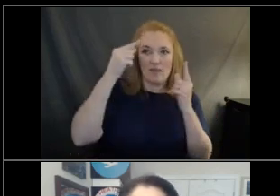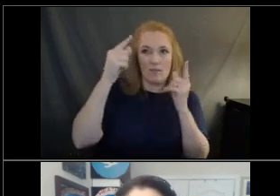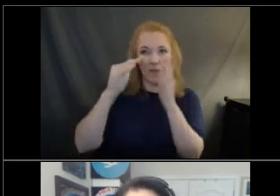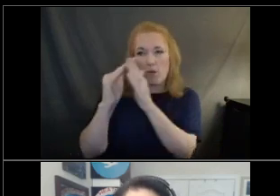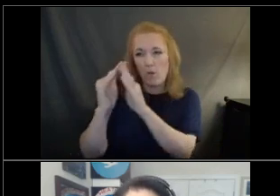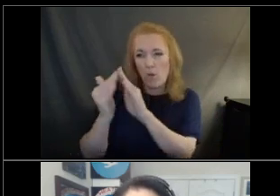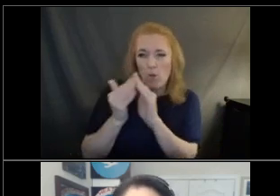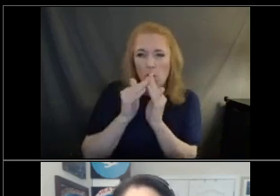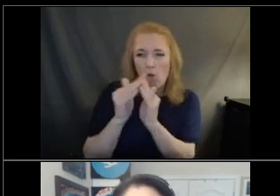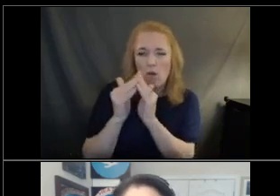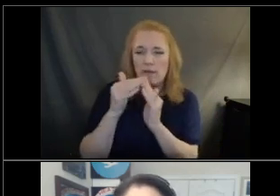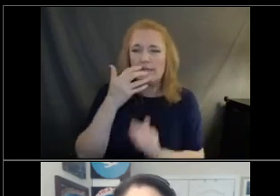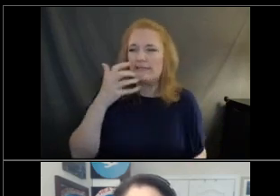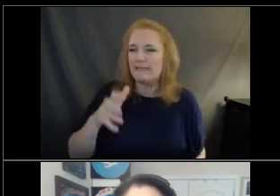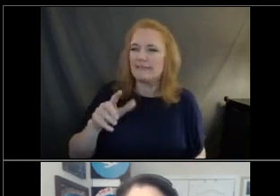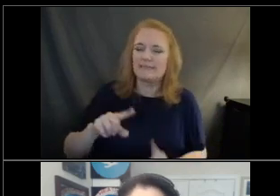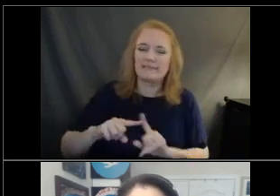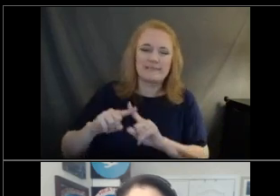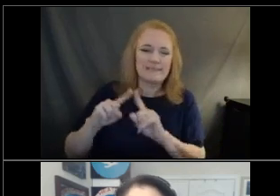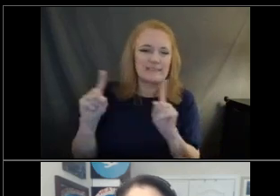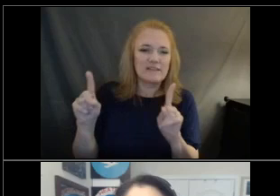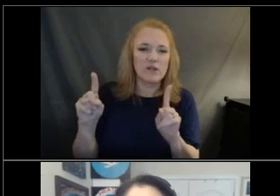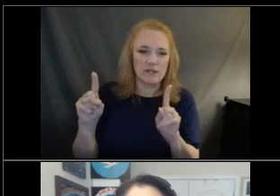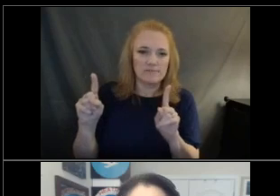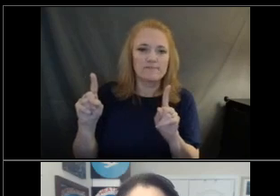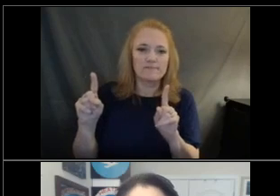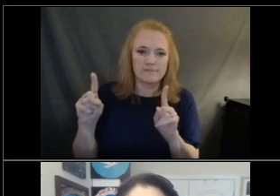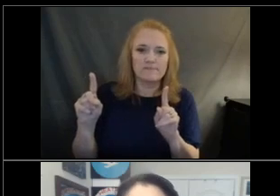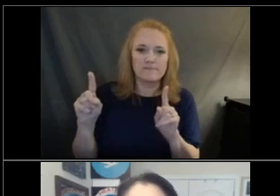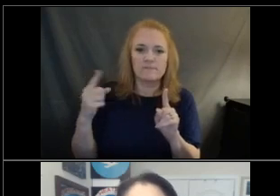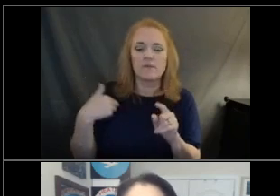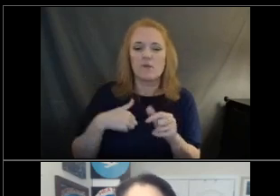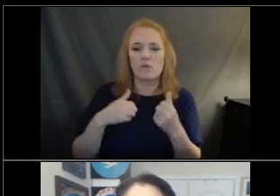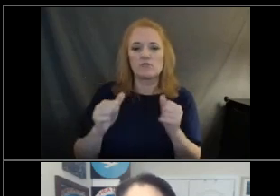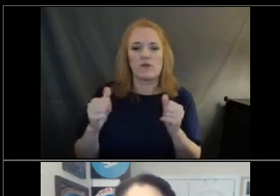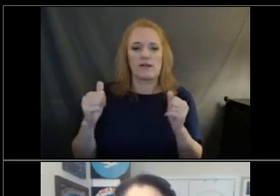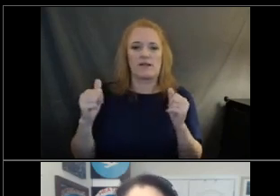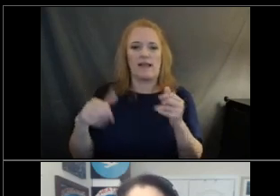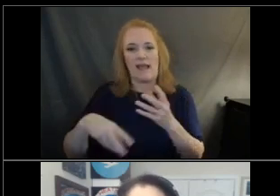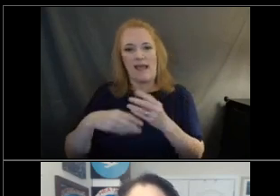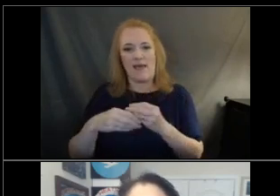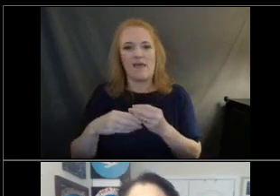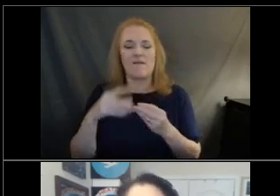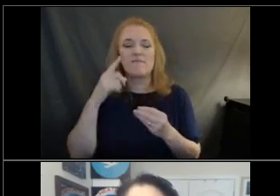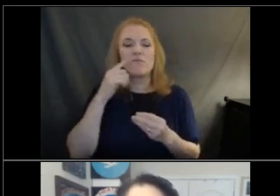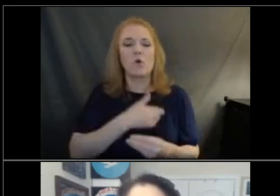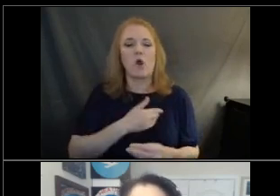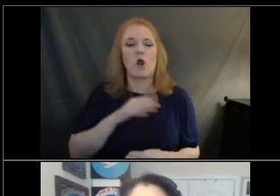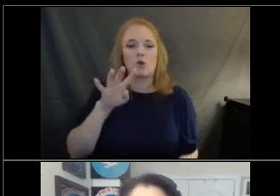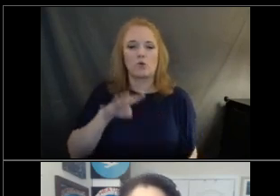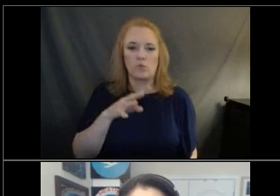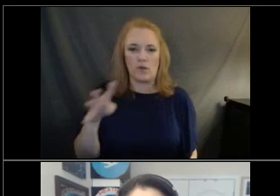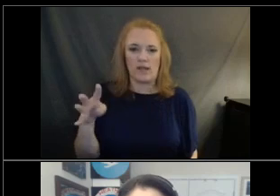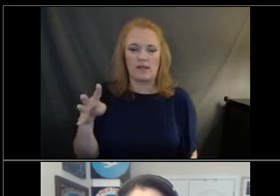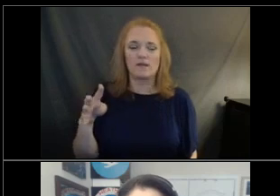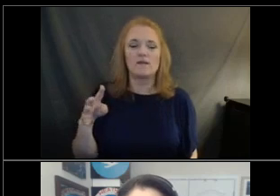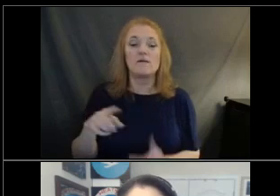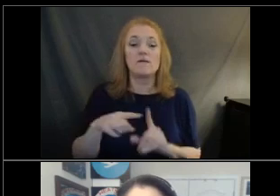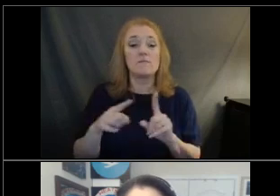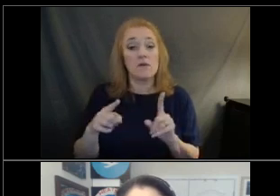much as we can in our forecast based on that 2.5 format or grid limitation, but with that said,